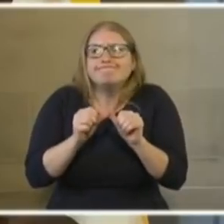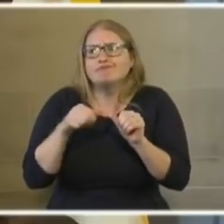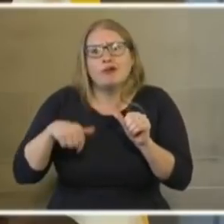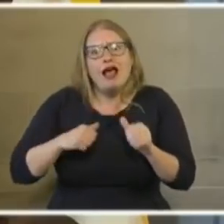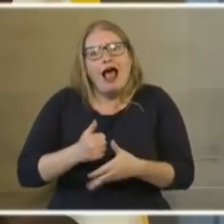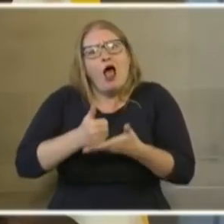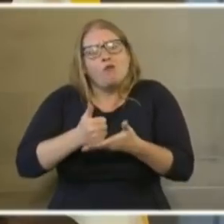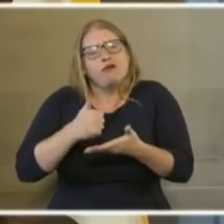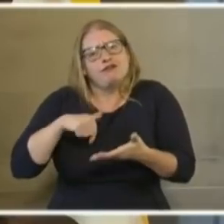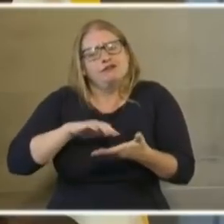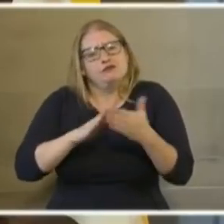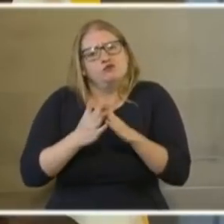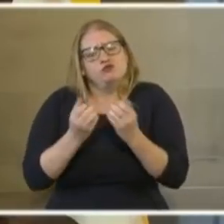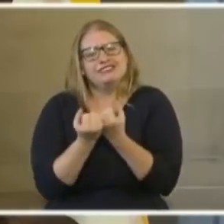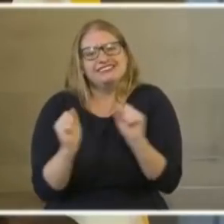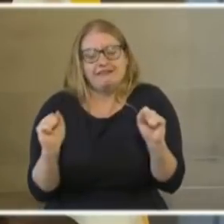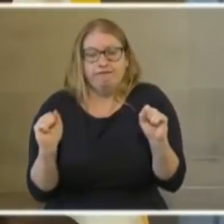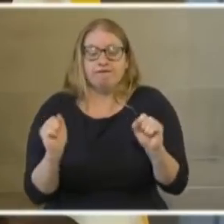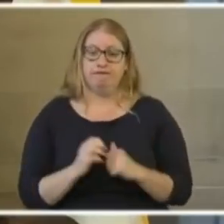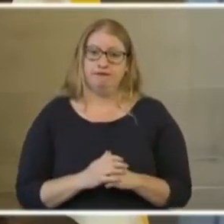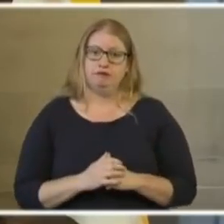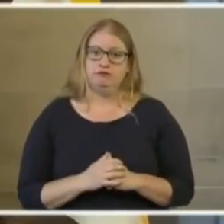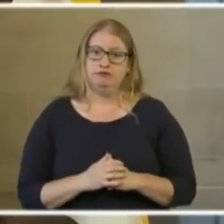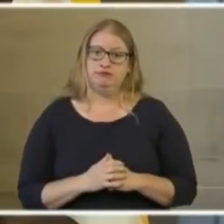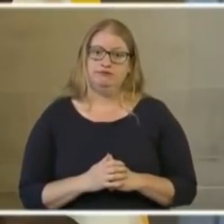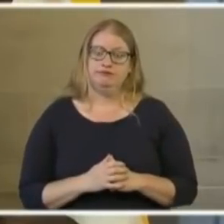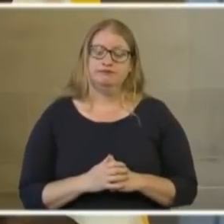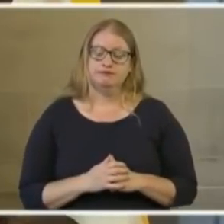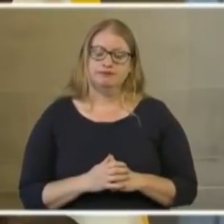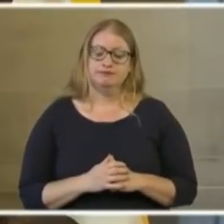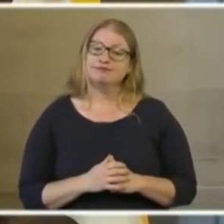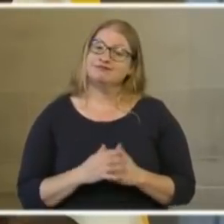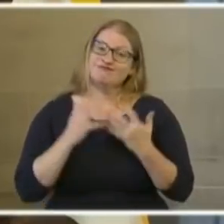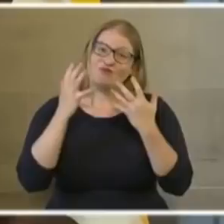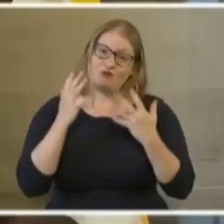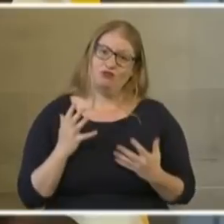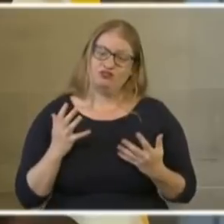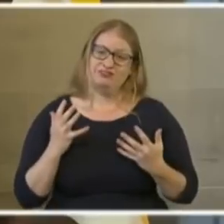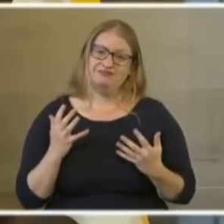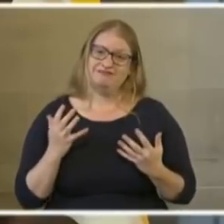PHONE CALL OR TEXT FROM THE CITY ENCOURAGING YOU TO DO YOUR PART TO KEEP THE COMMUNITY